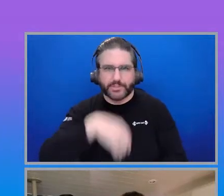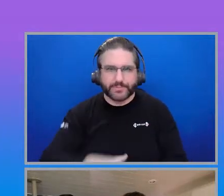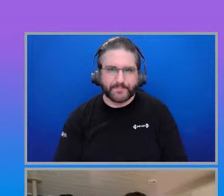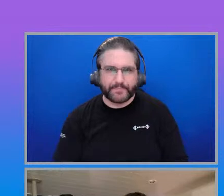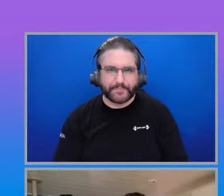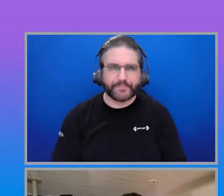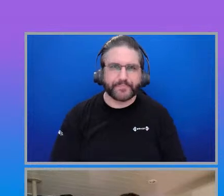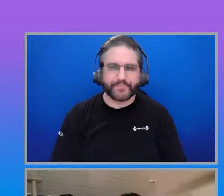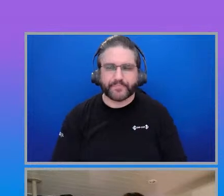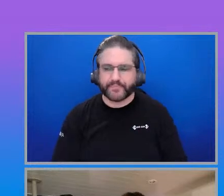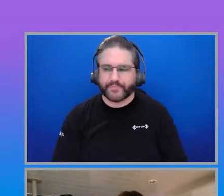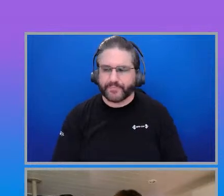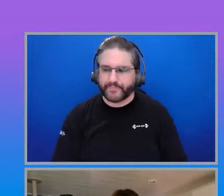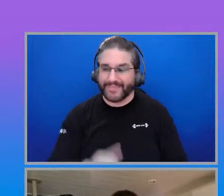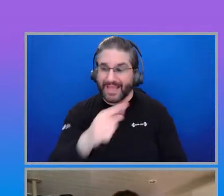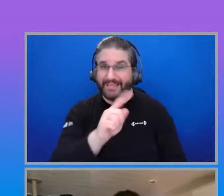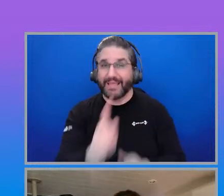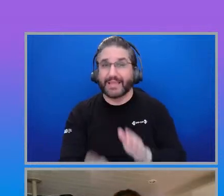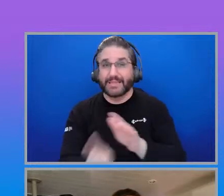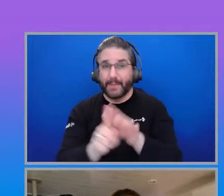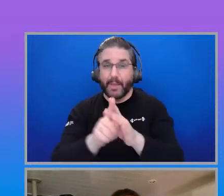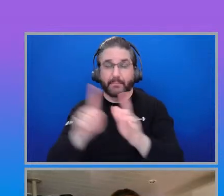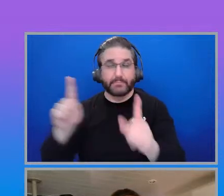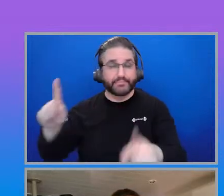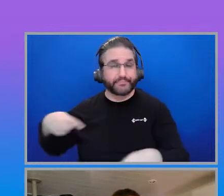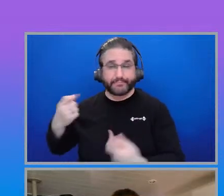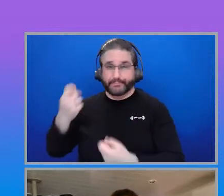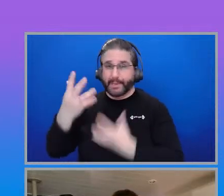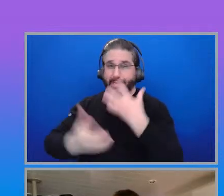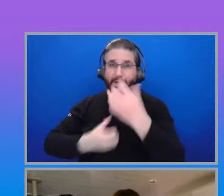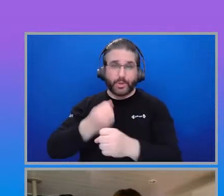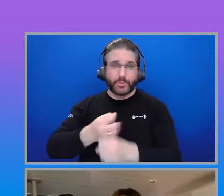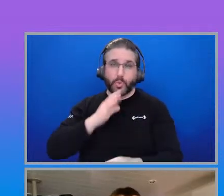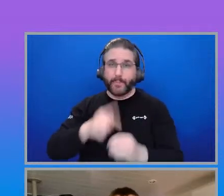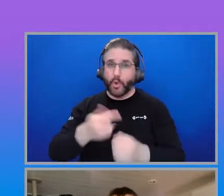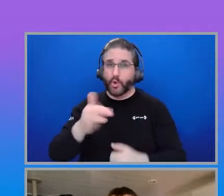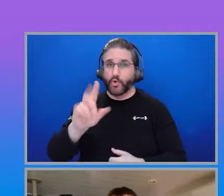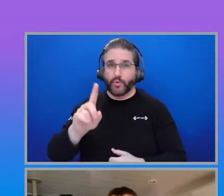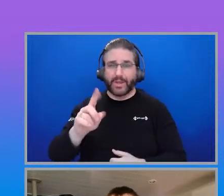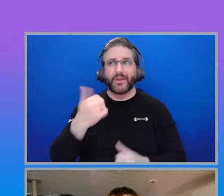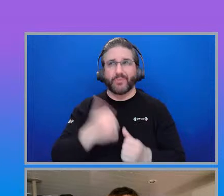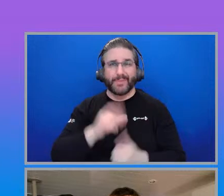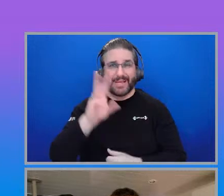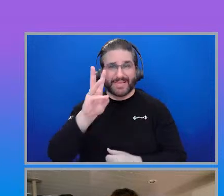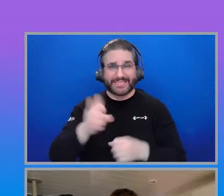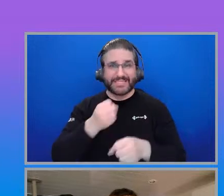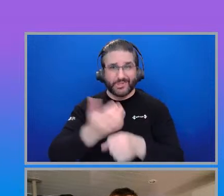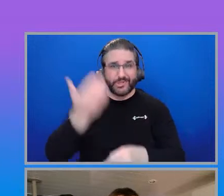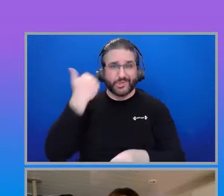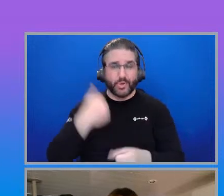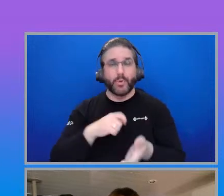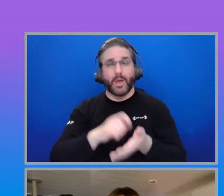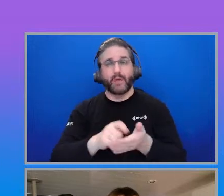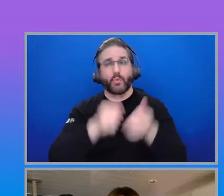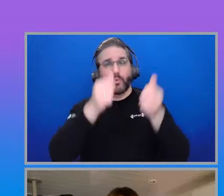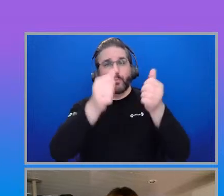with me since the early days of talking about grid. Almost six